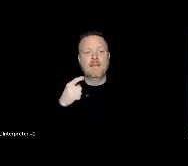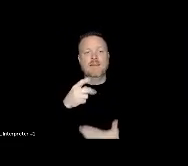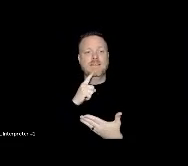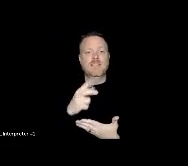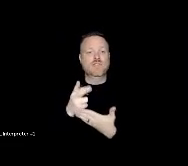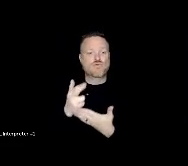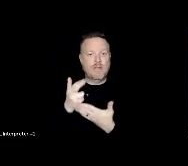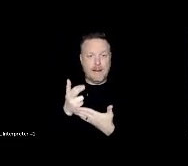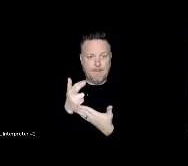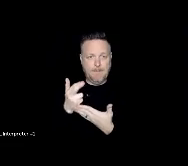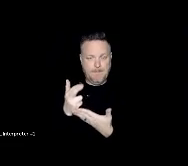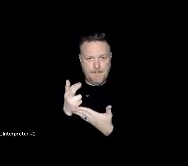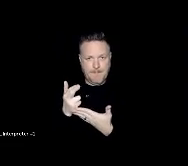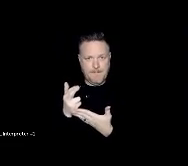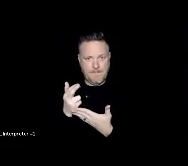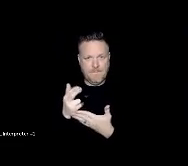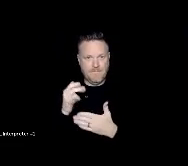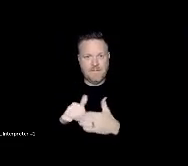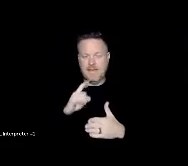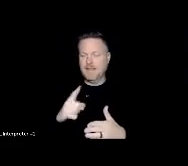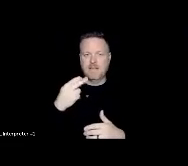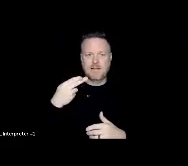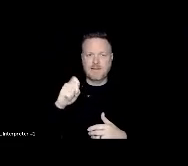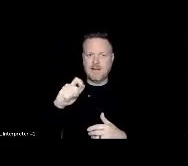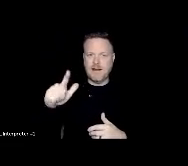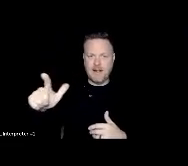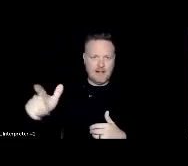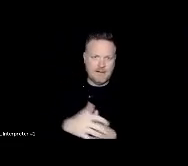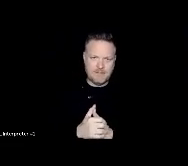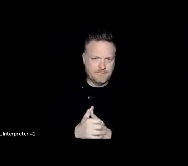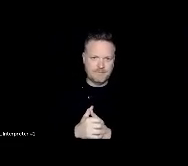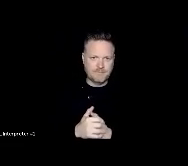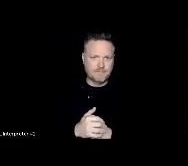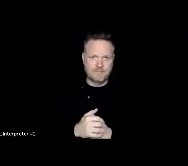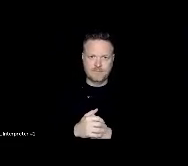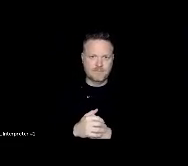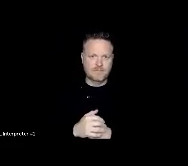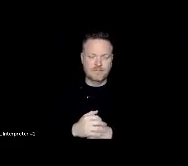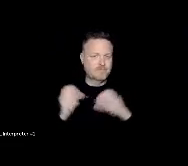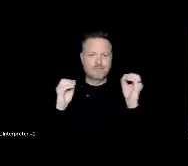which was absolute Hell. I don't have another explanation for it.